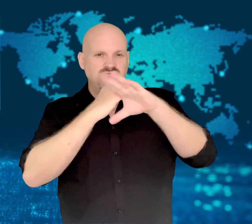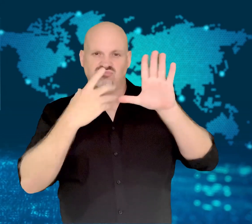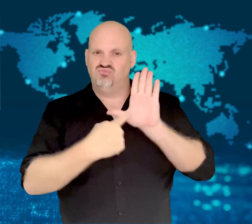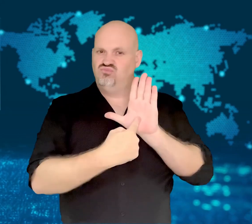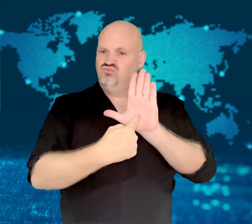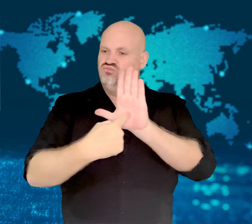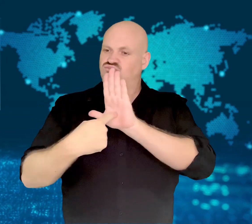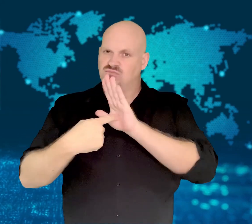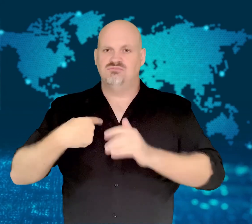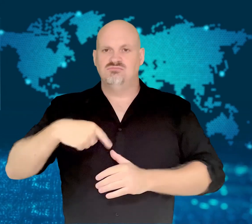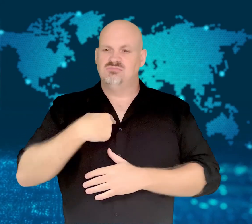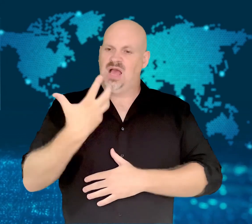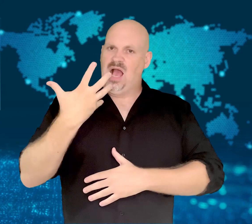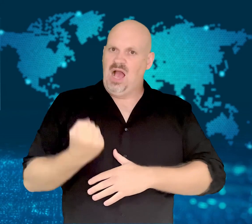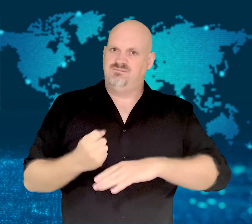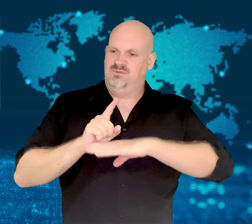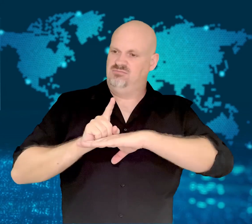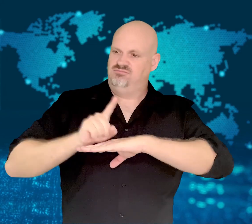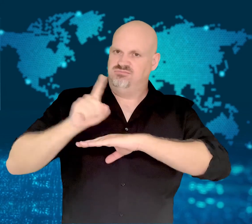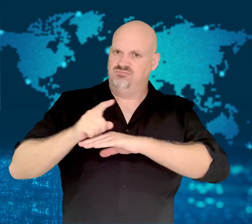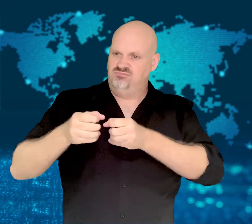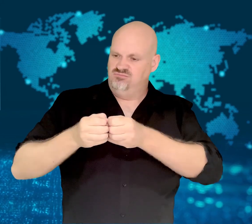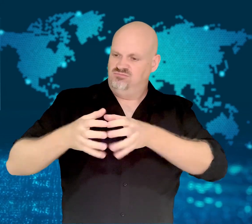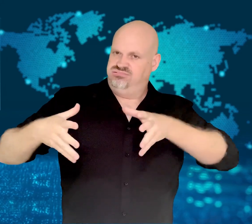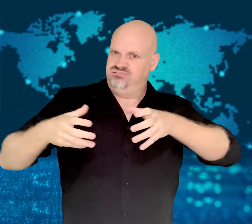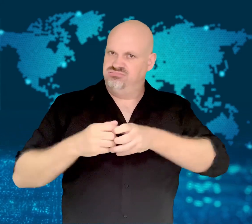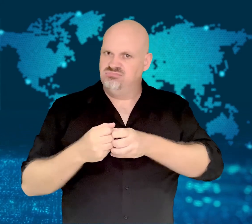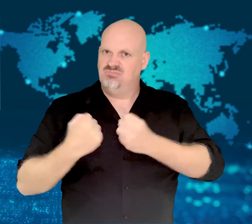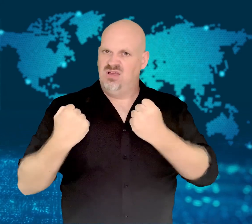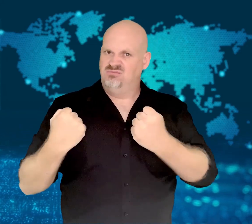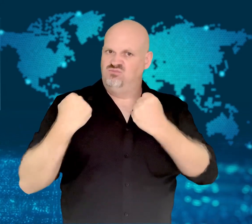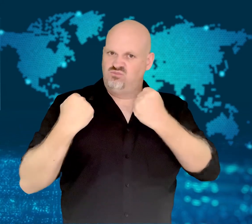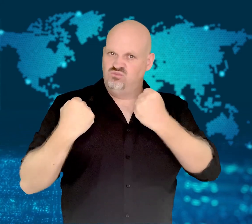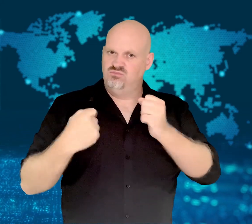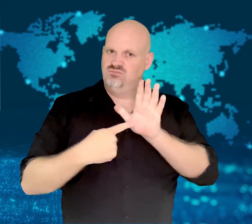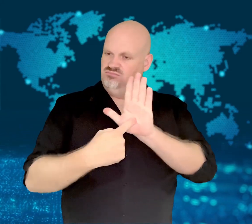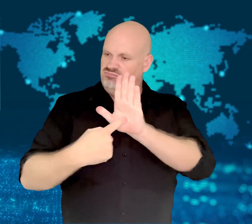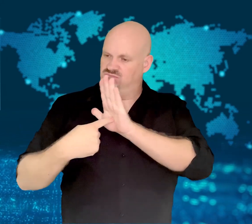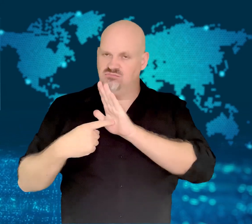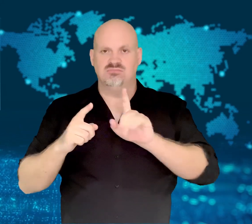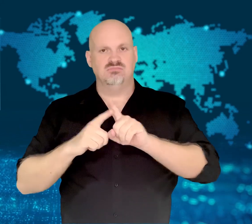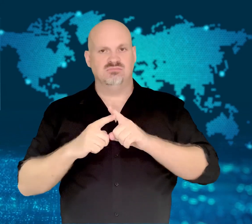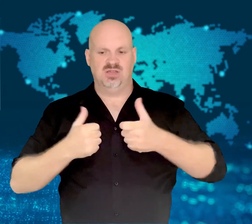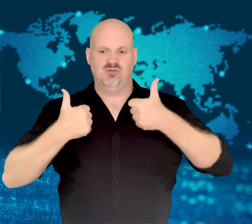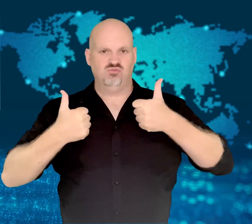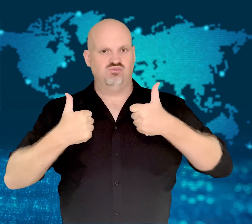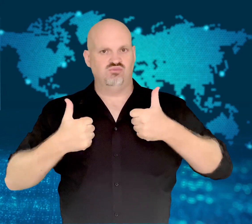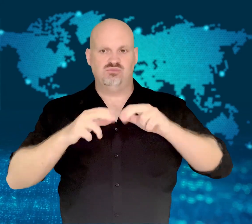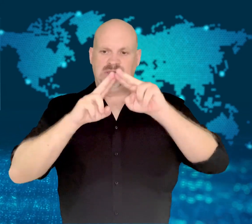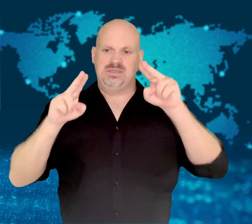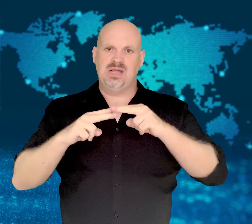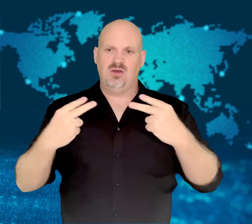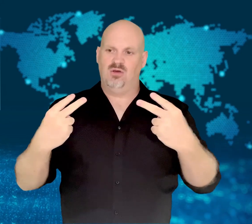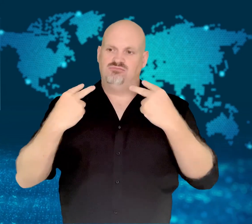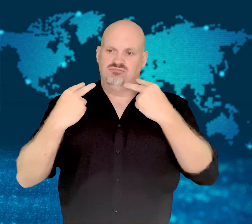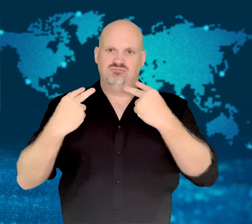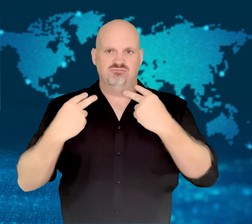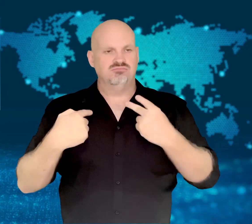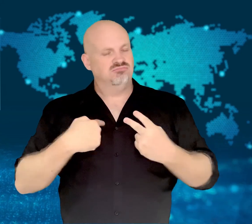Analysts believe Kim's goal is to show itself to be a "responsible nuclear state"